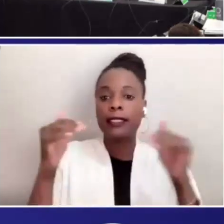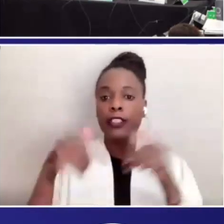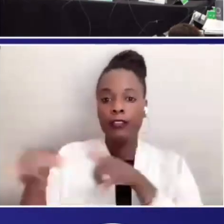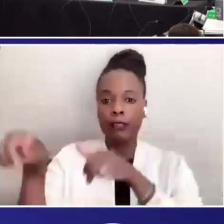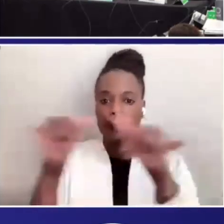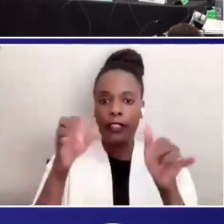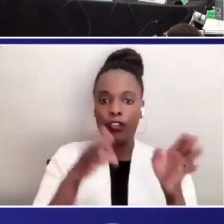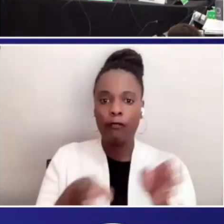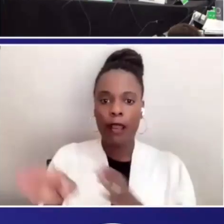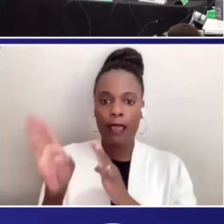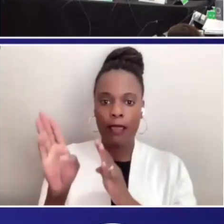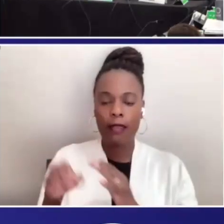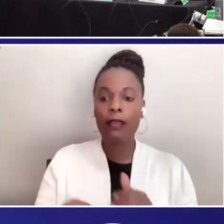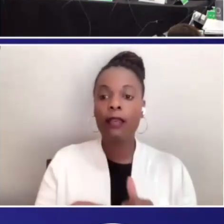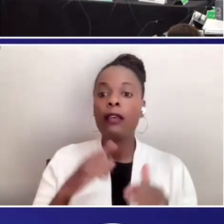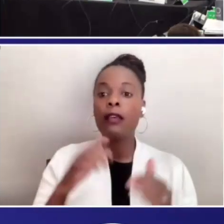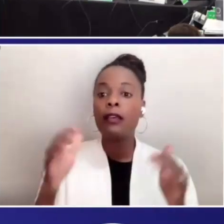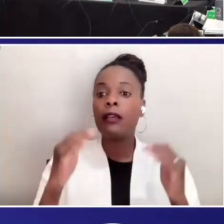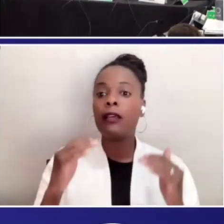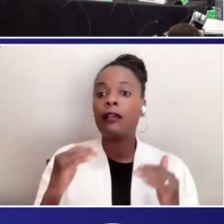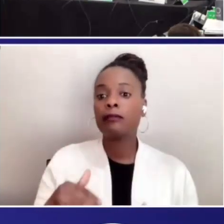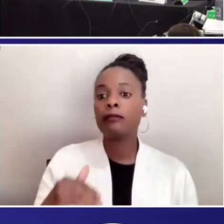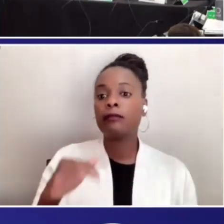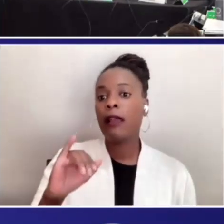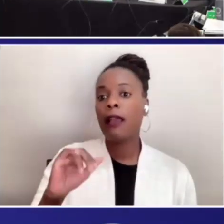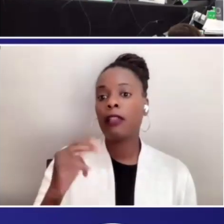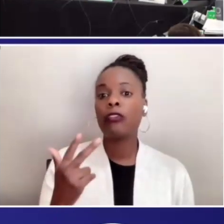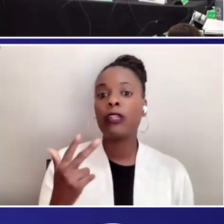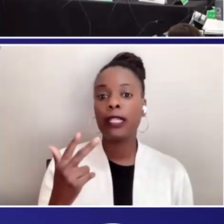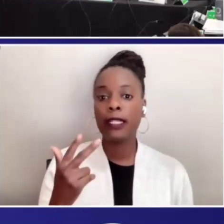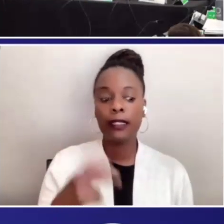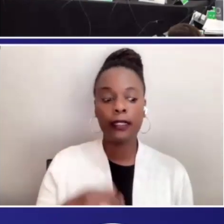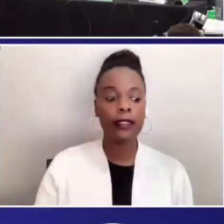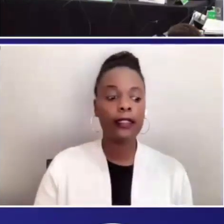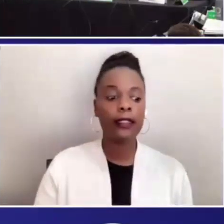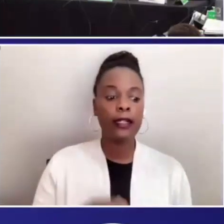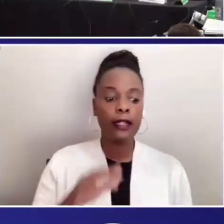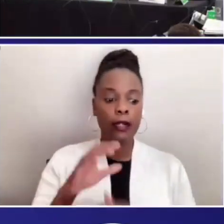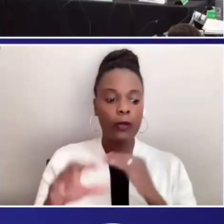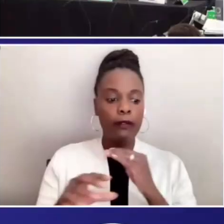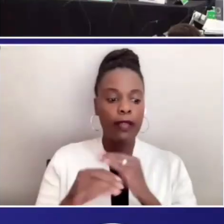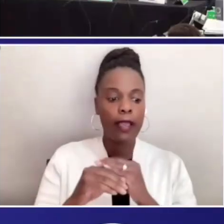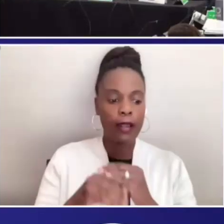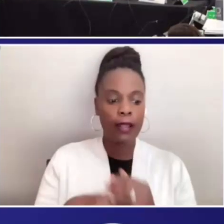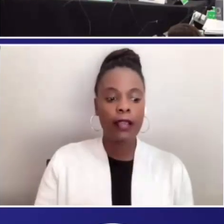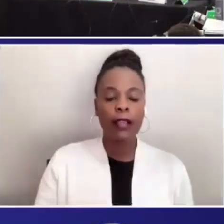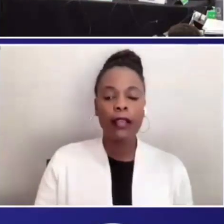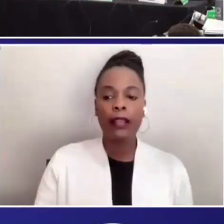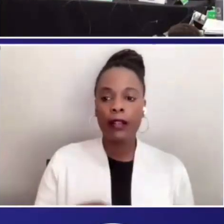On Romanette three, we've added the borrower of Direct PLUS Loan or an accepted